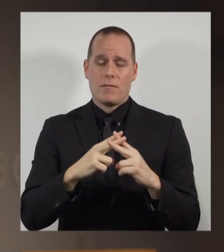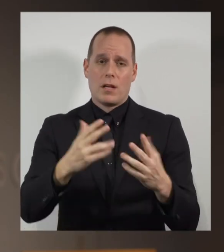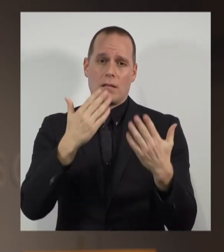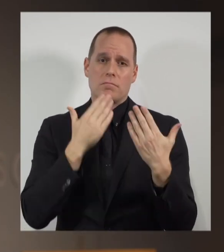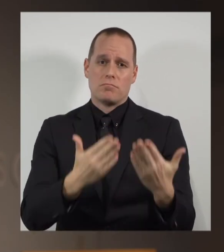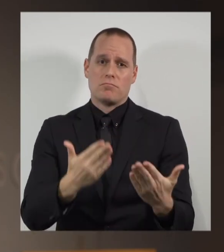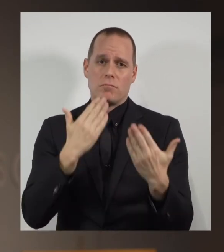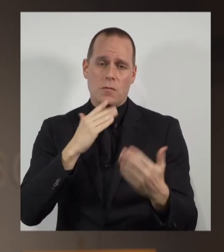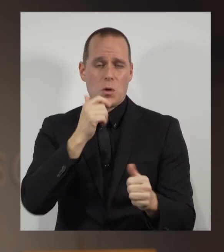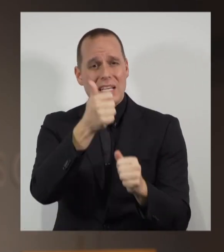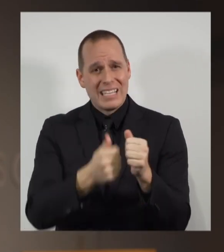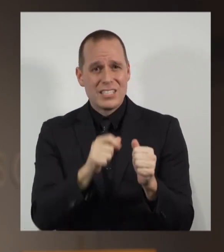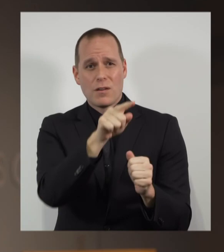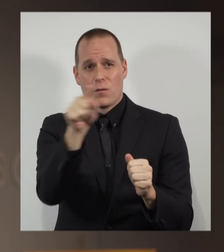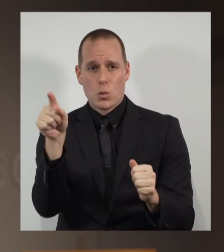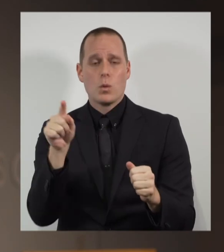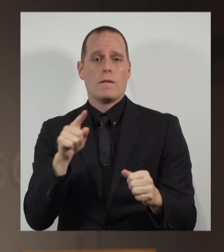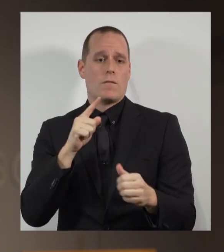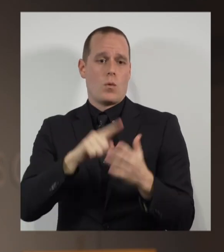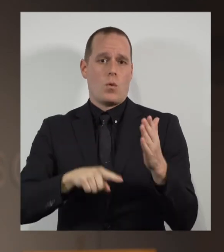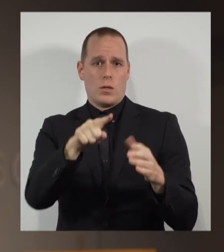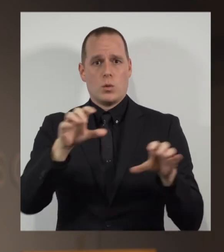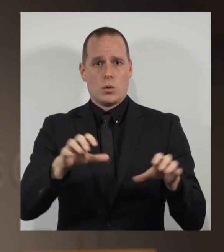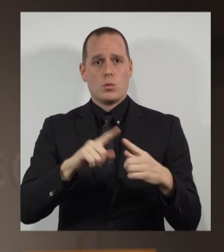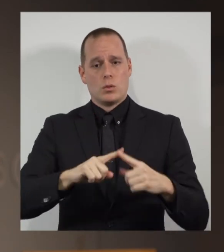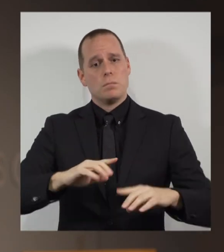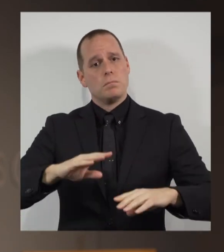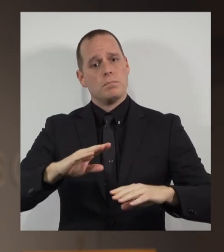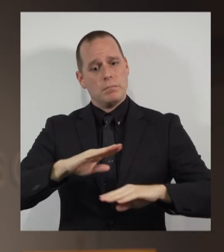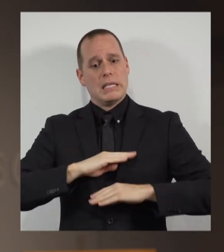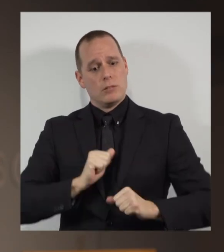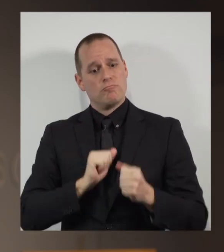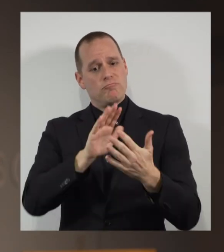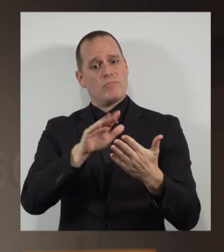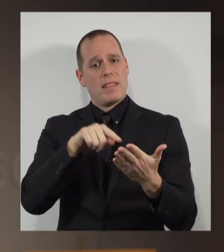to each and every one of you for all you are doing to meet this immense challenge. Thank you.